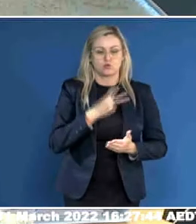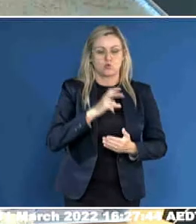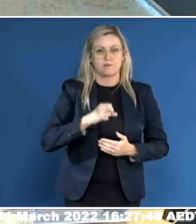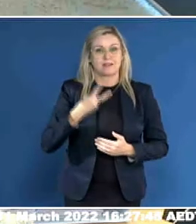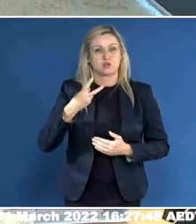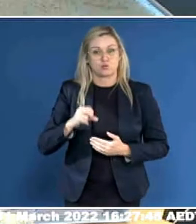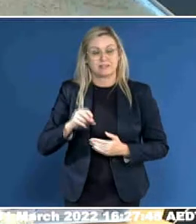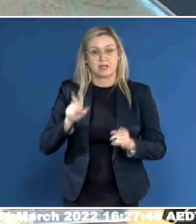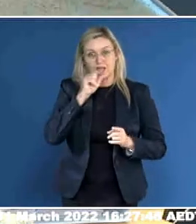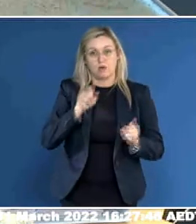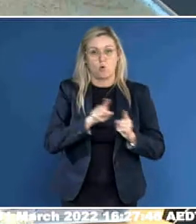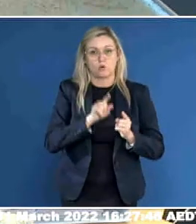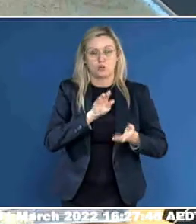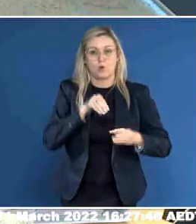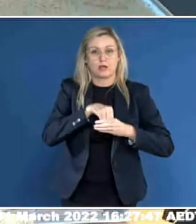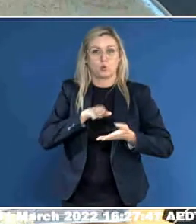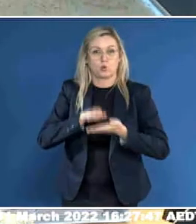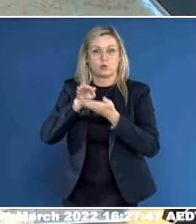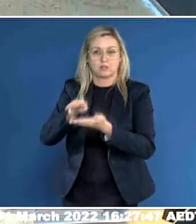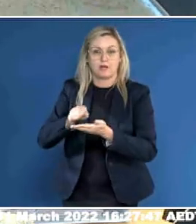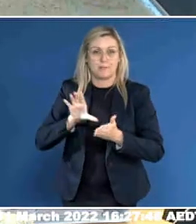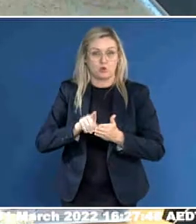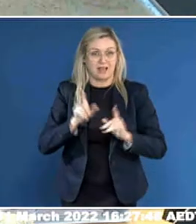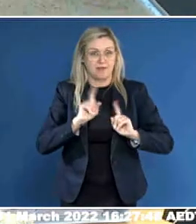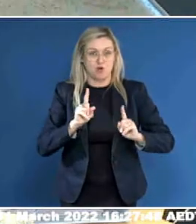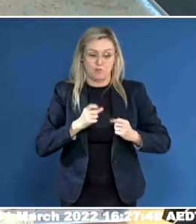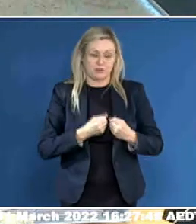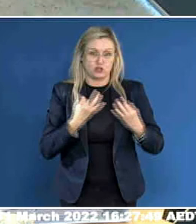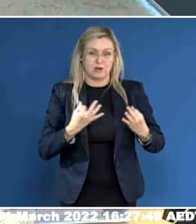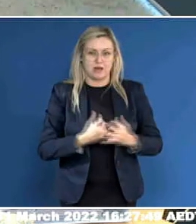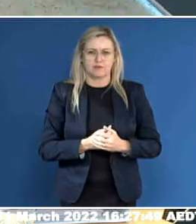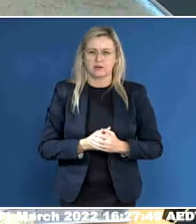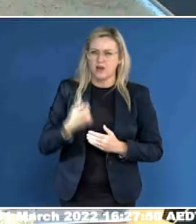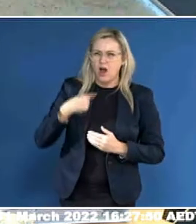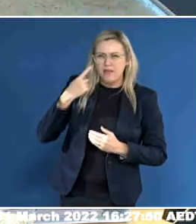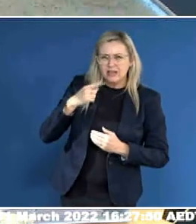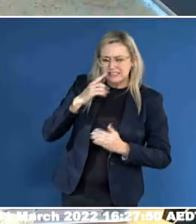because, apparently, it's not presently in the bundle. That's right. I think I said Tender Bundle D but I meant to say Tender